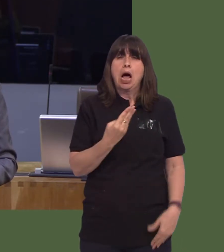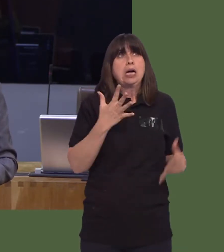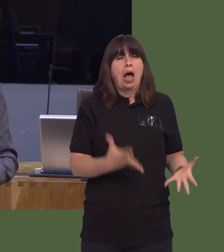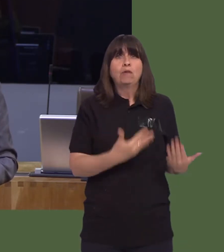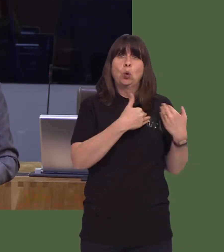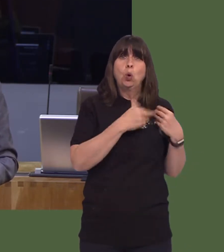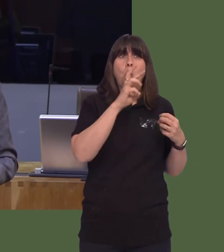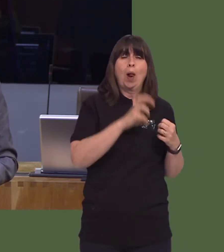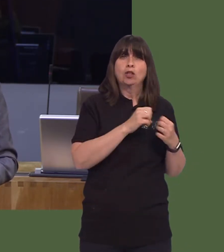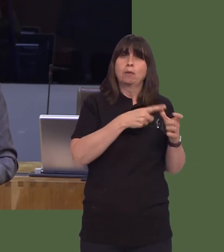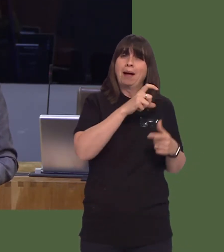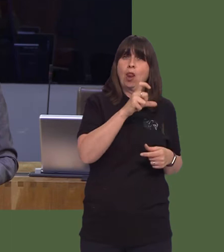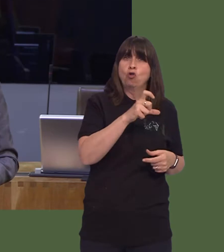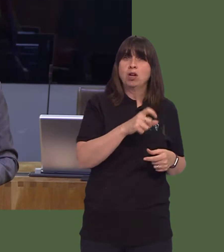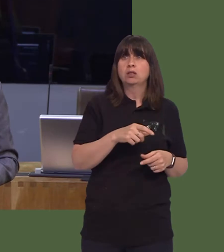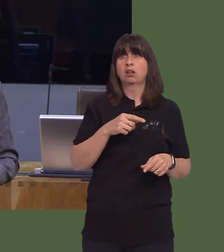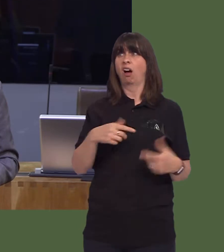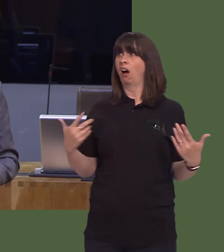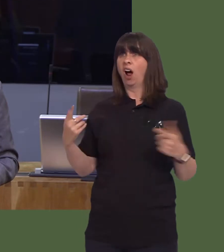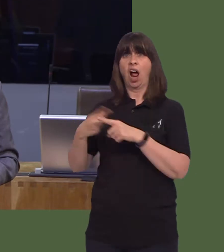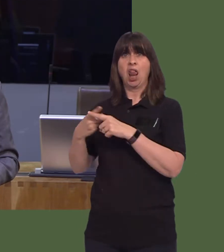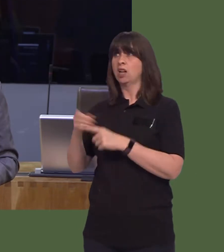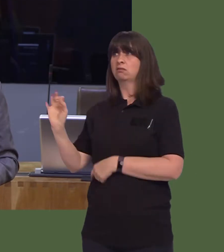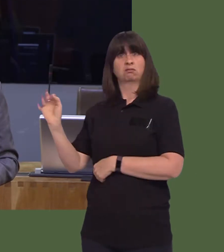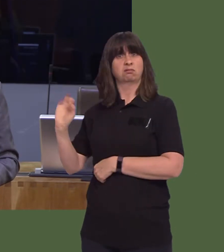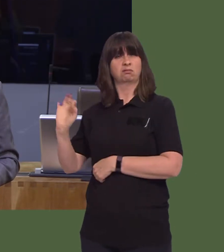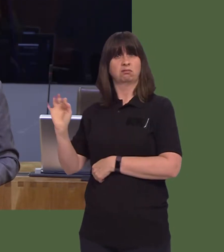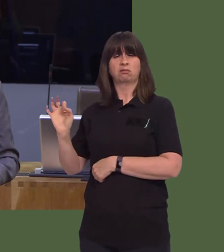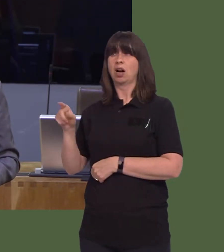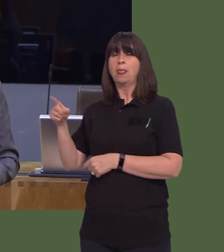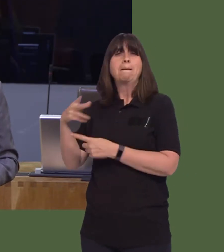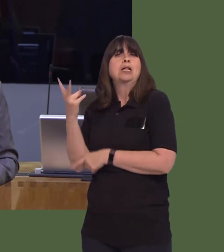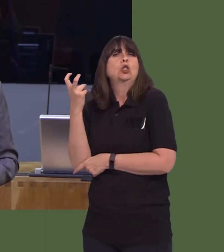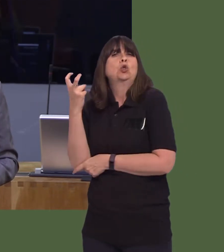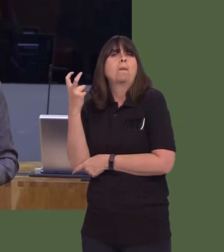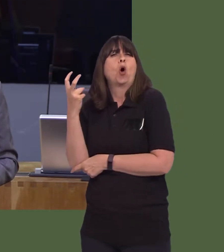compete with English pupils for jobs and university places as they'll have done two more valuable subjects.